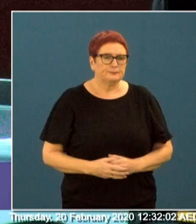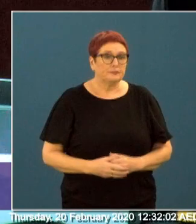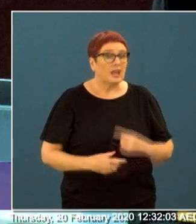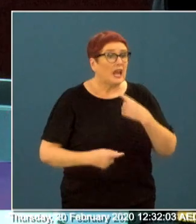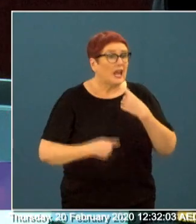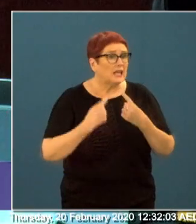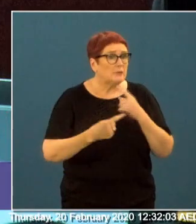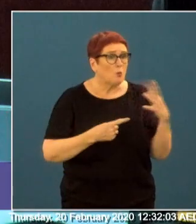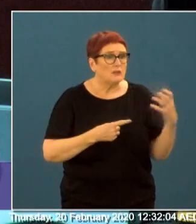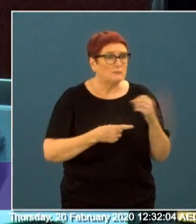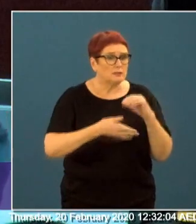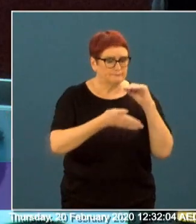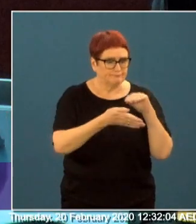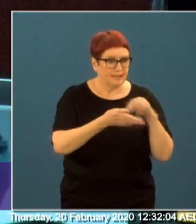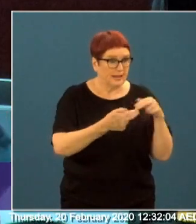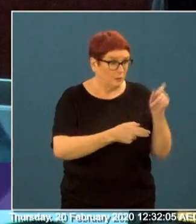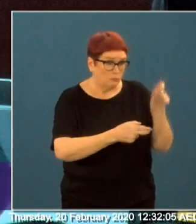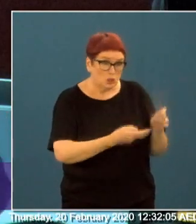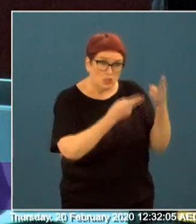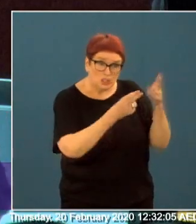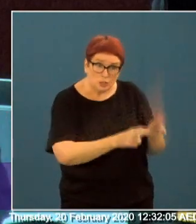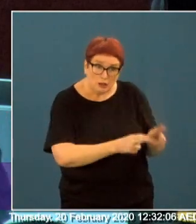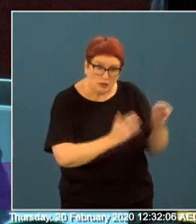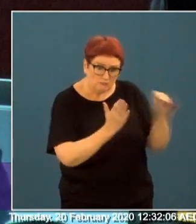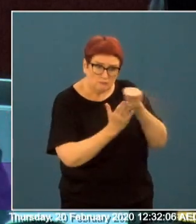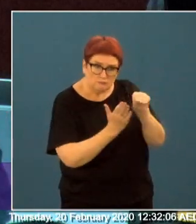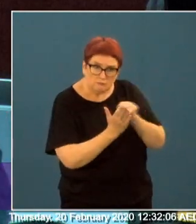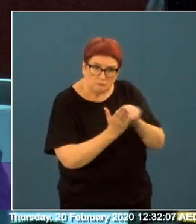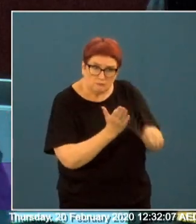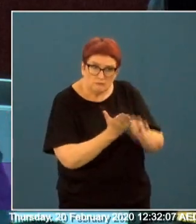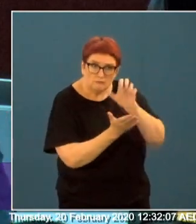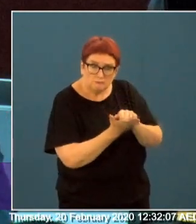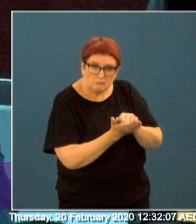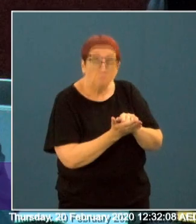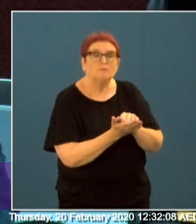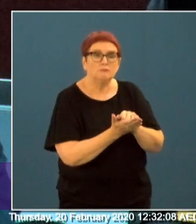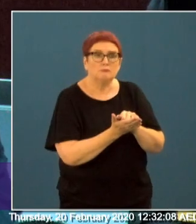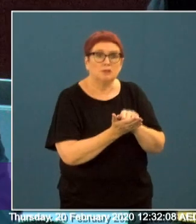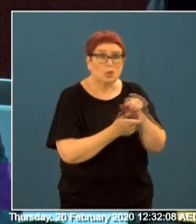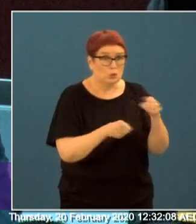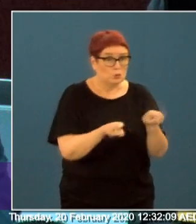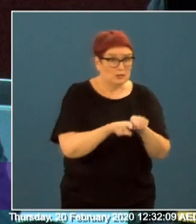And so this is the section that you're referring to in paragraph 294 of your statement.